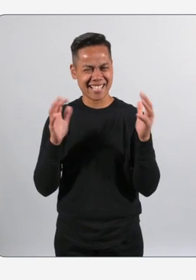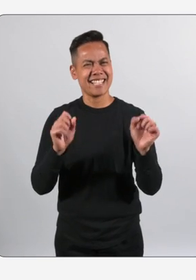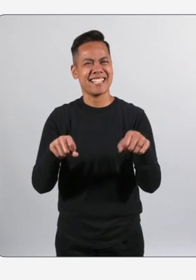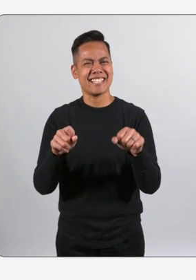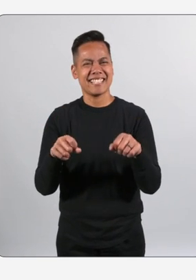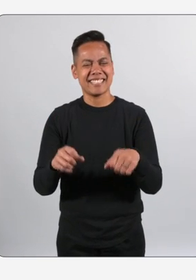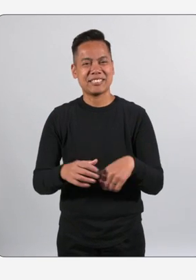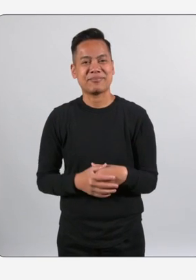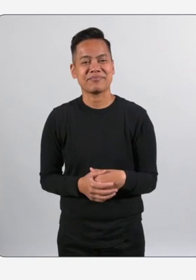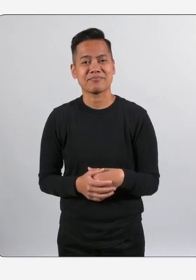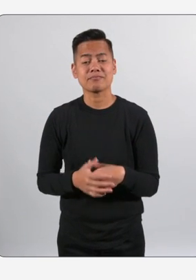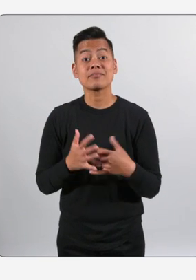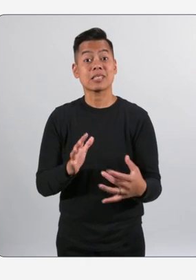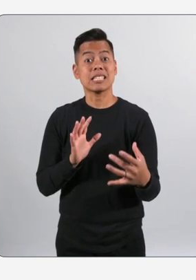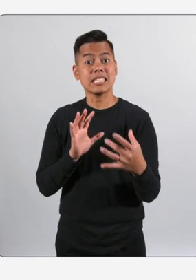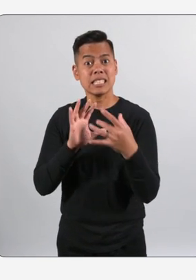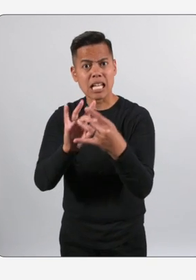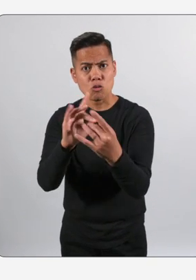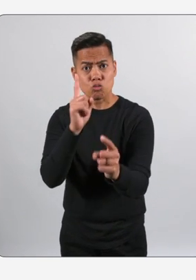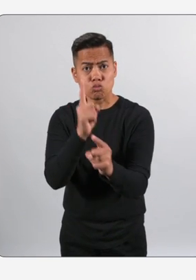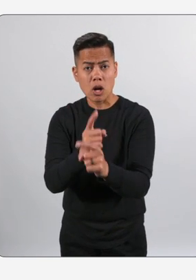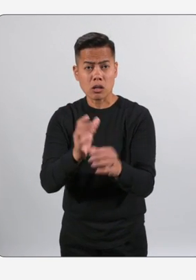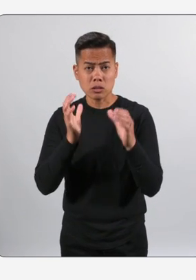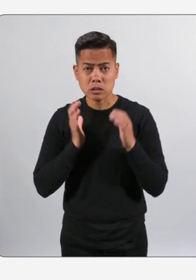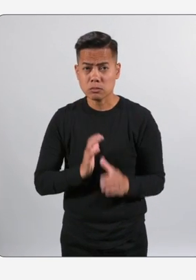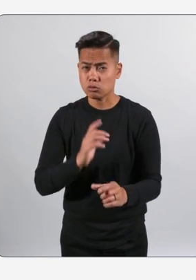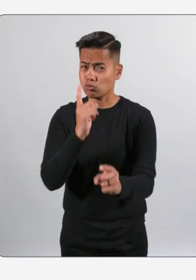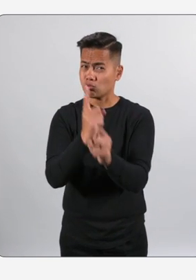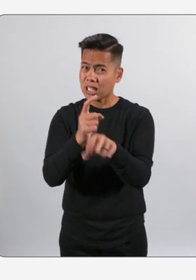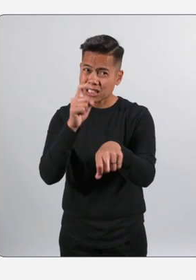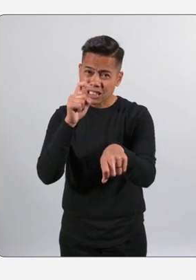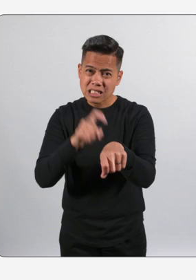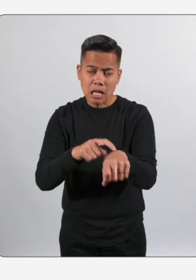Connecting with the right customers at the right time is not the only challenge you're up against.